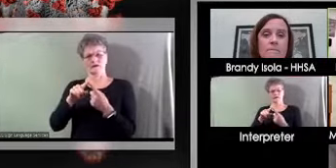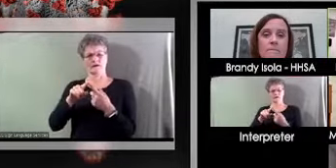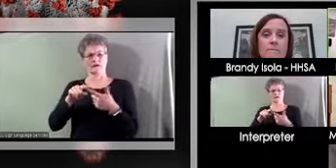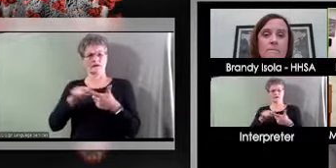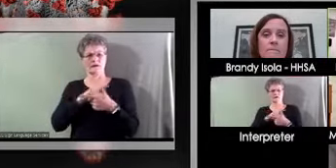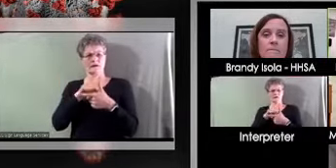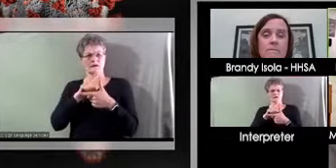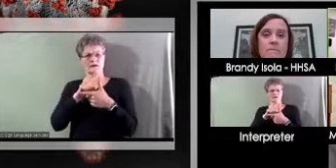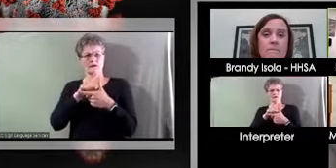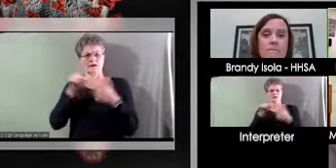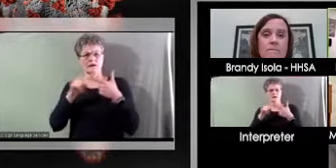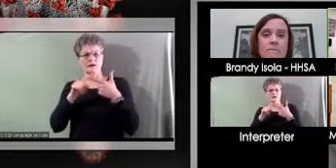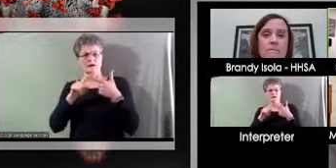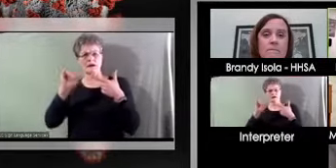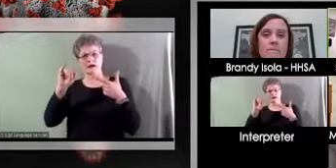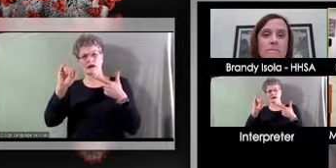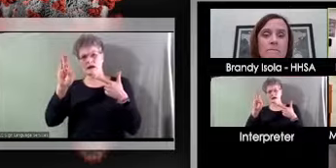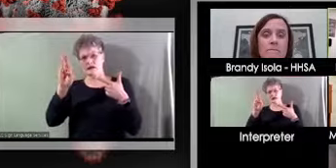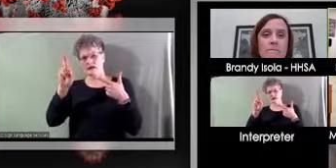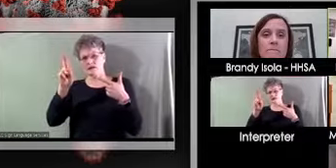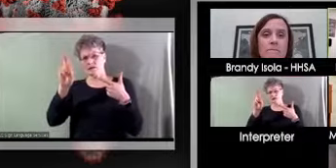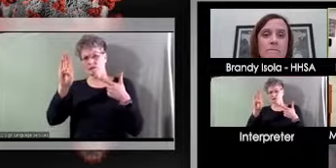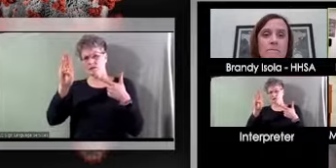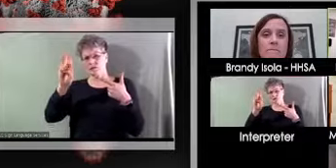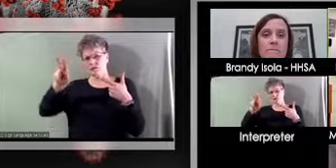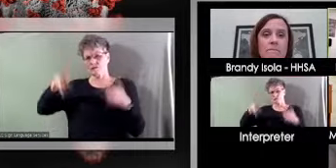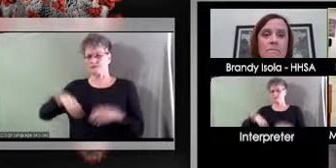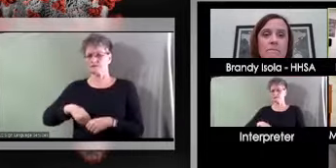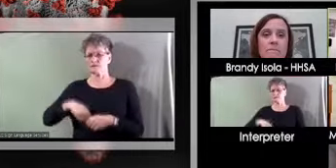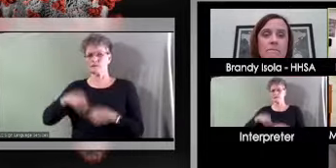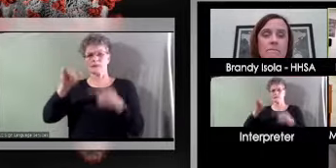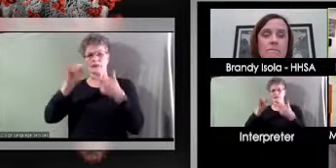They are not finding anything to support the findings in CDC or CDPH. Do we have